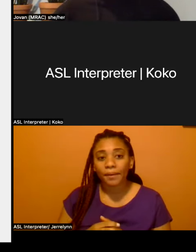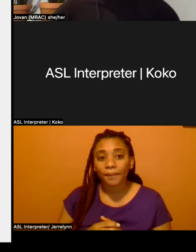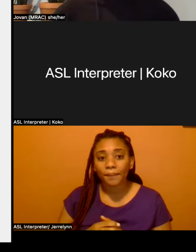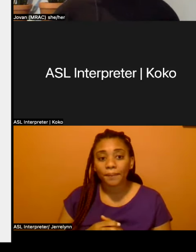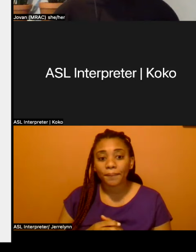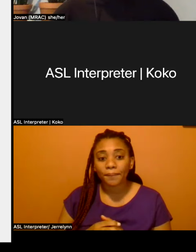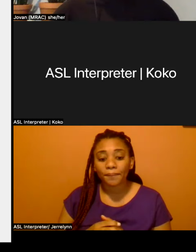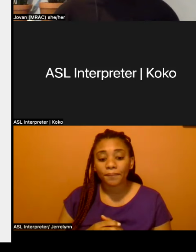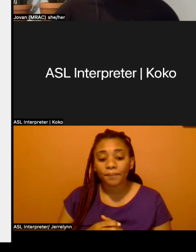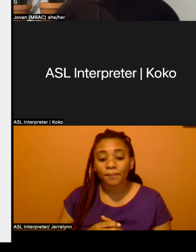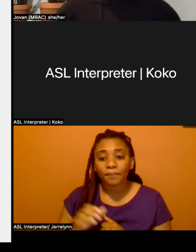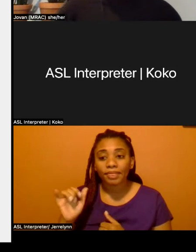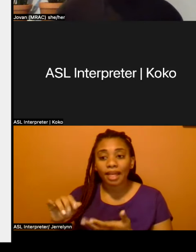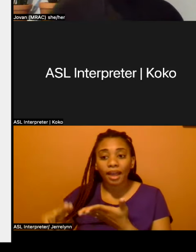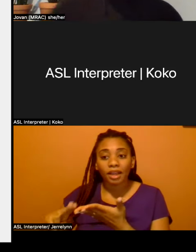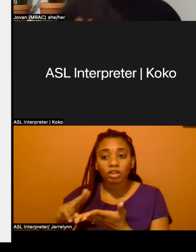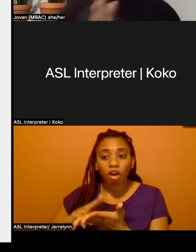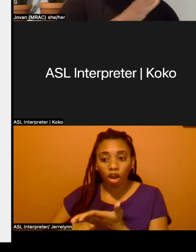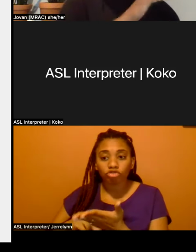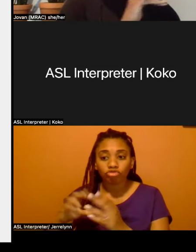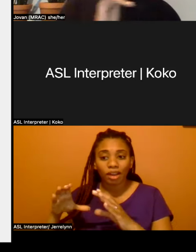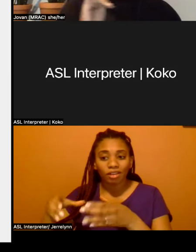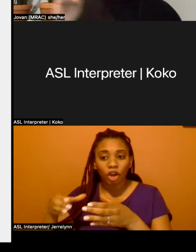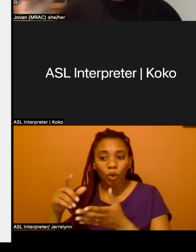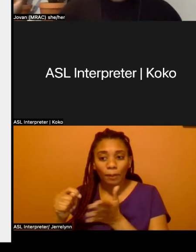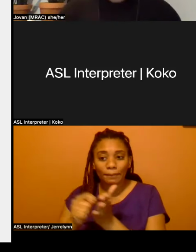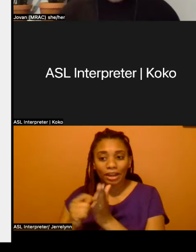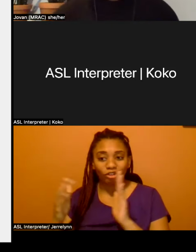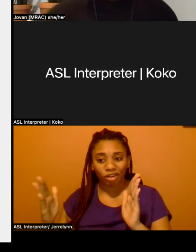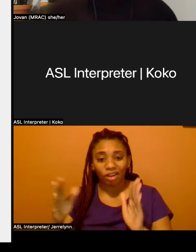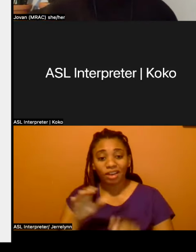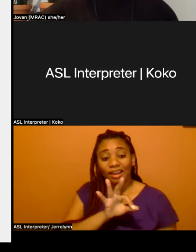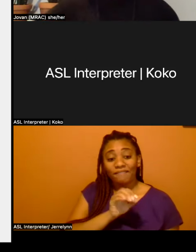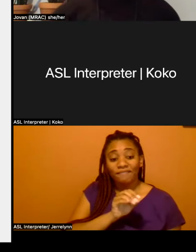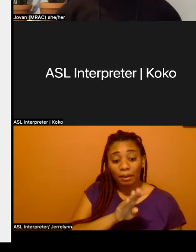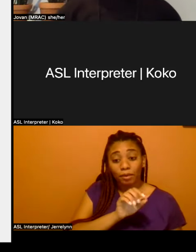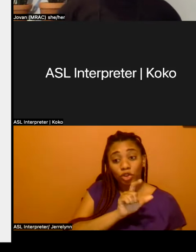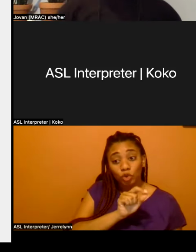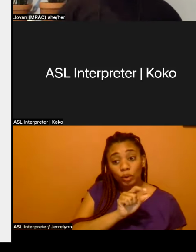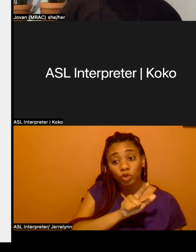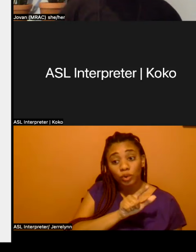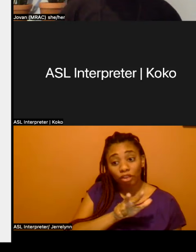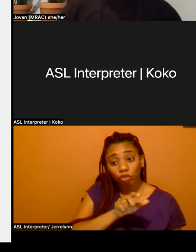the contract and cohort period is between February of 2023 through 2025.